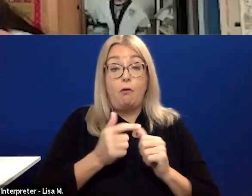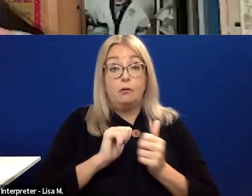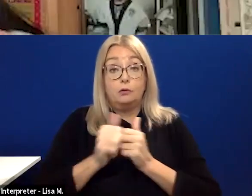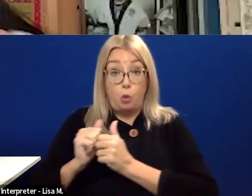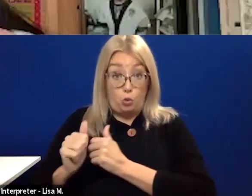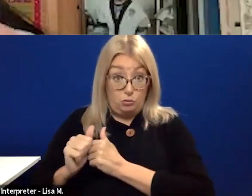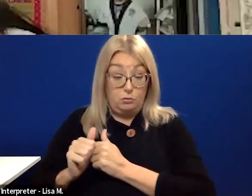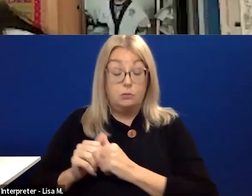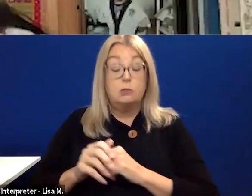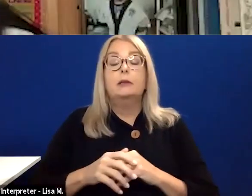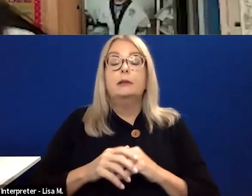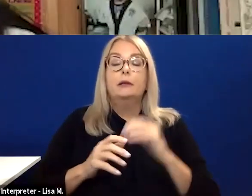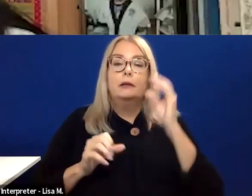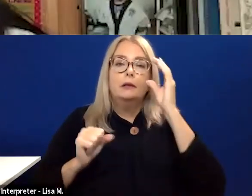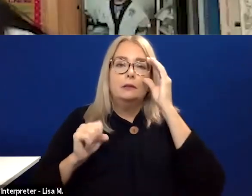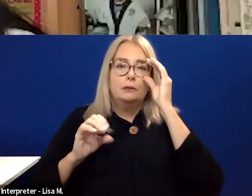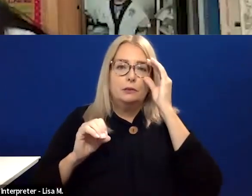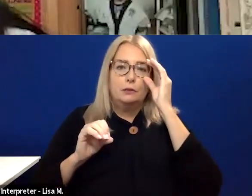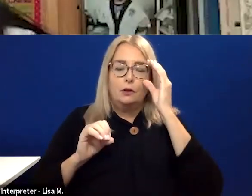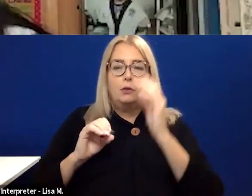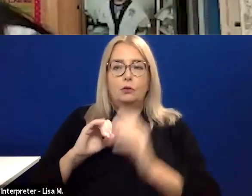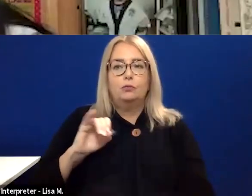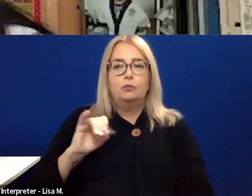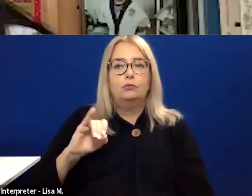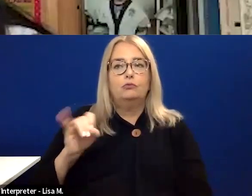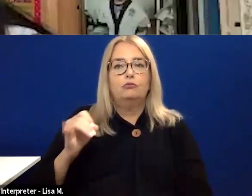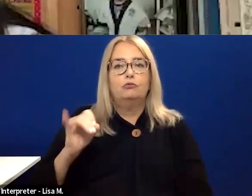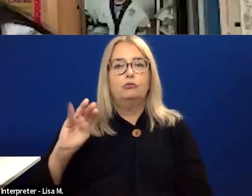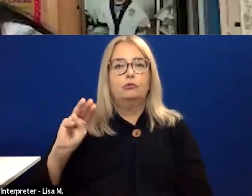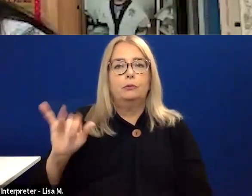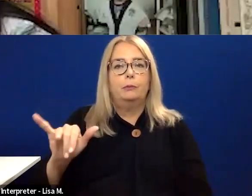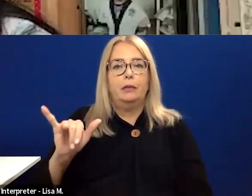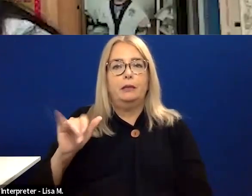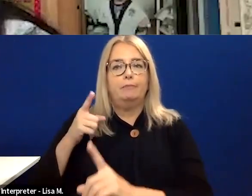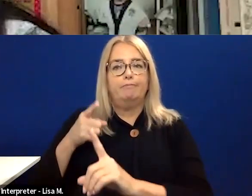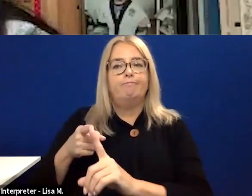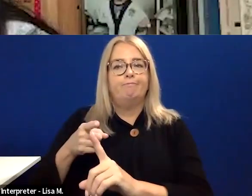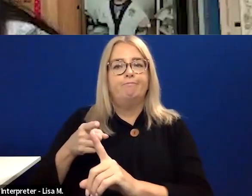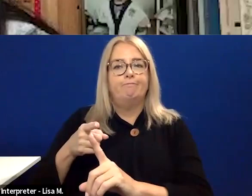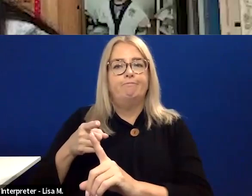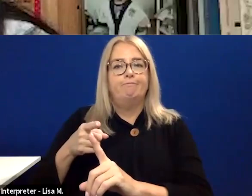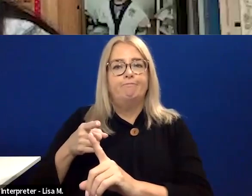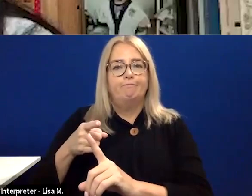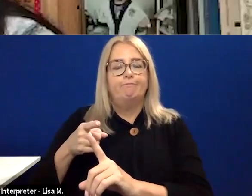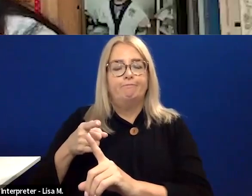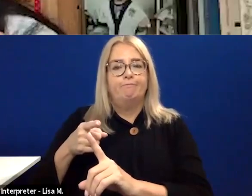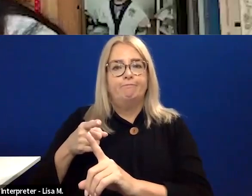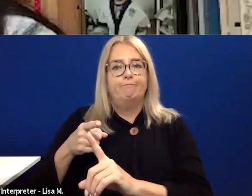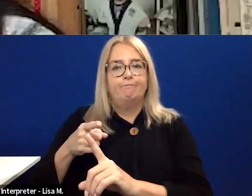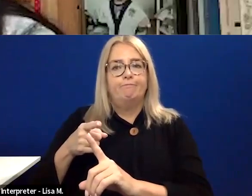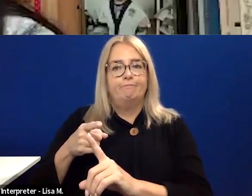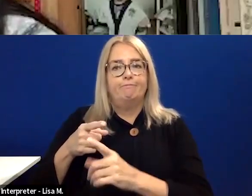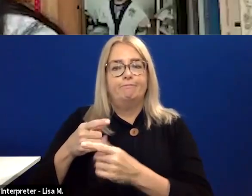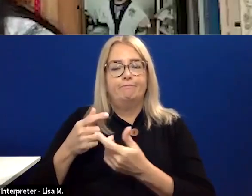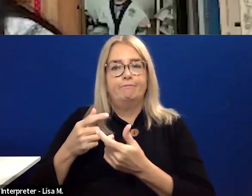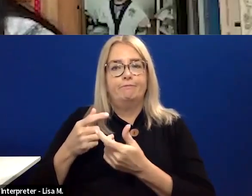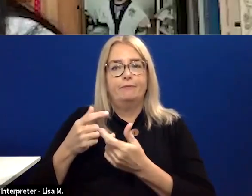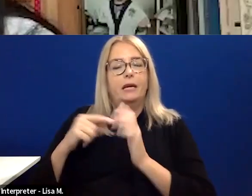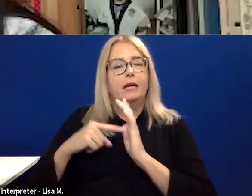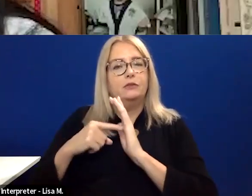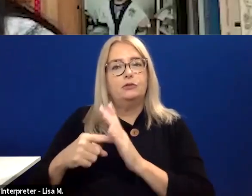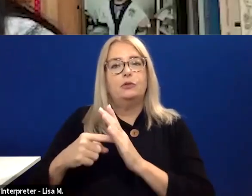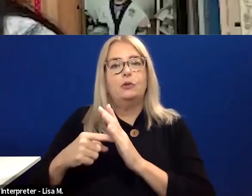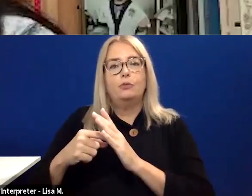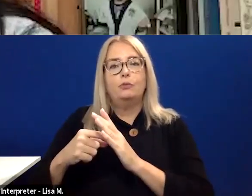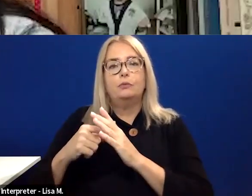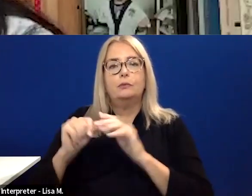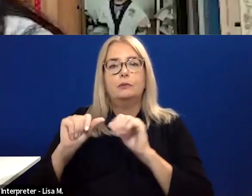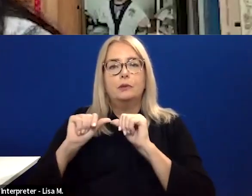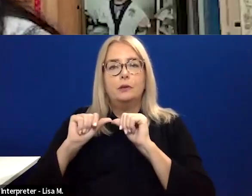um he's hit on something that is showing repeated uh effects on comprehension in ways I think